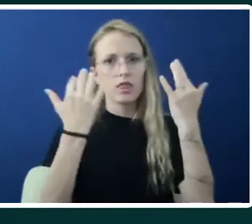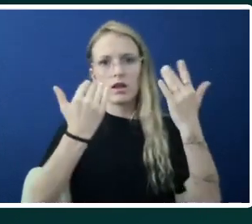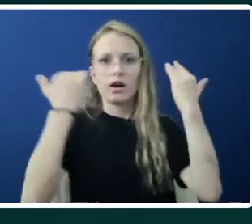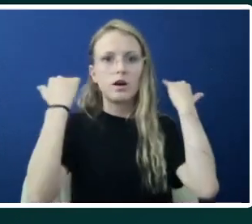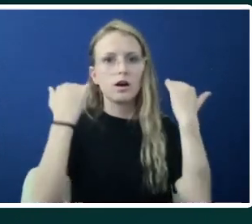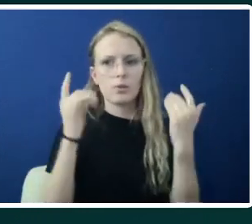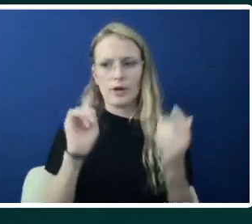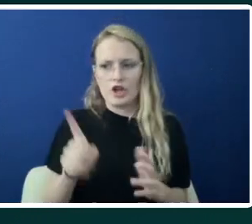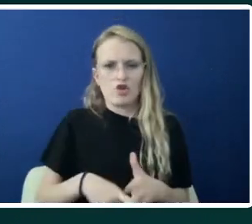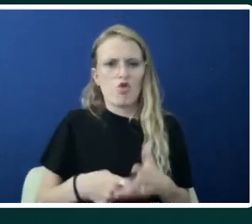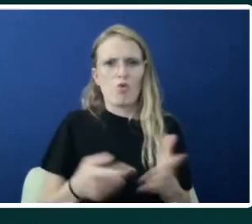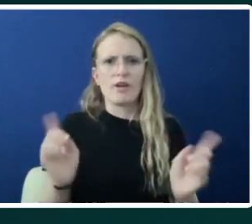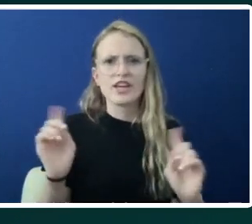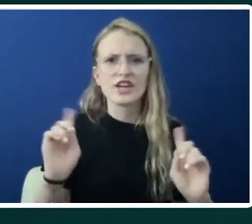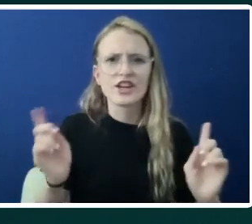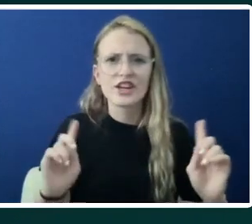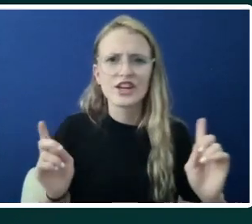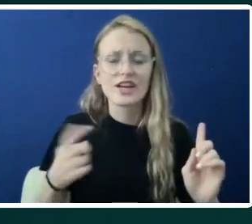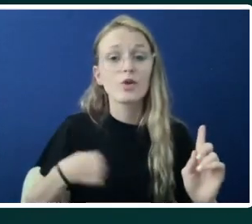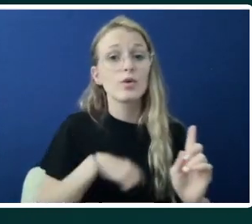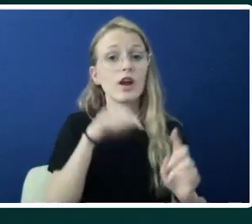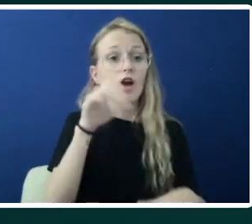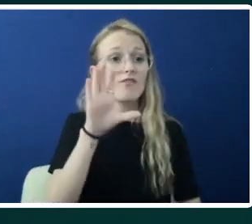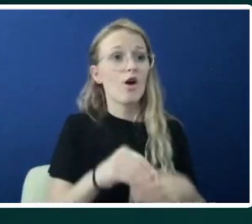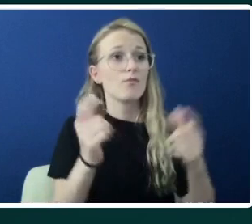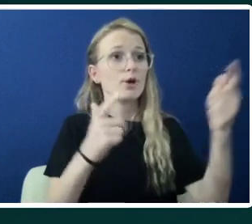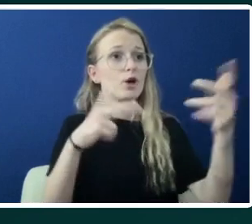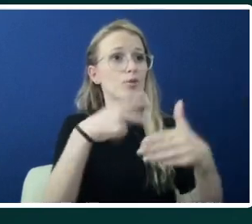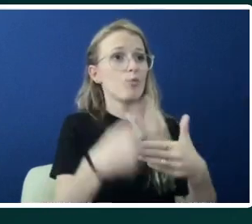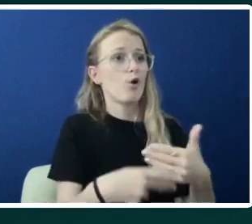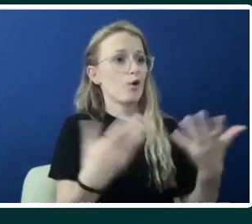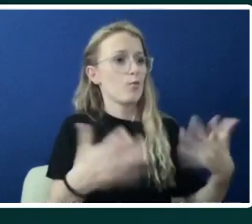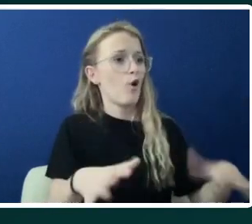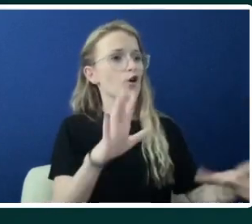if they're -- if we're not part of a large project that's already organized, how do we do this? Or if